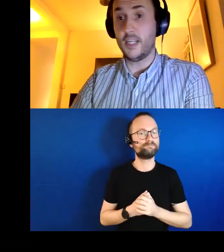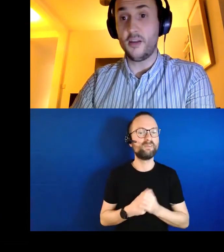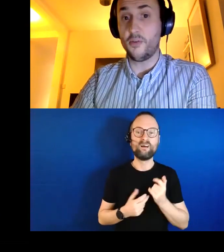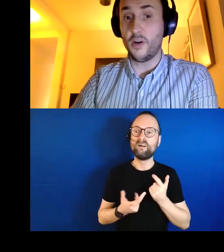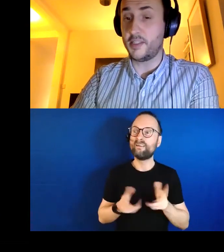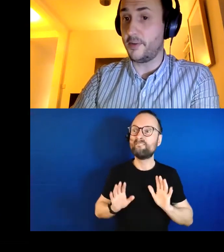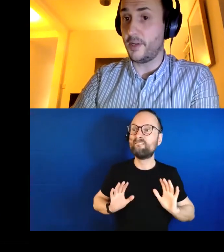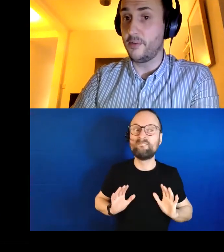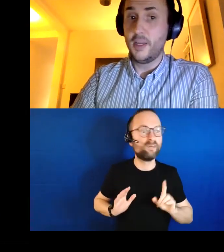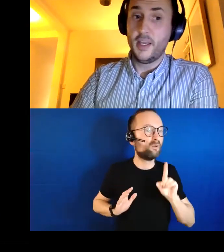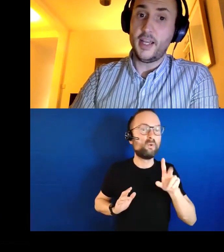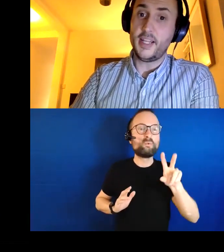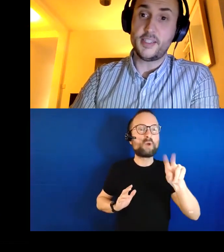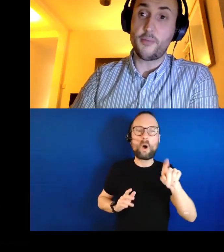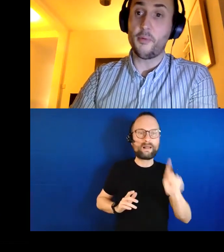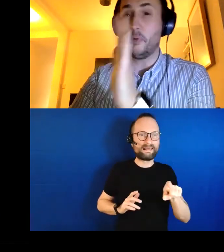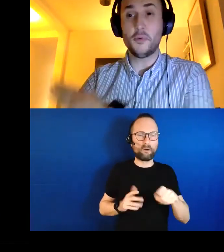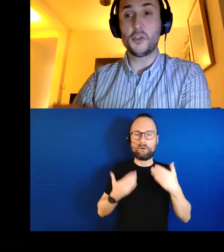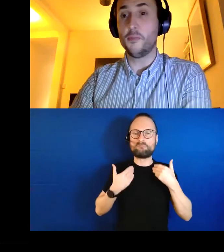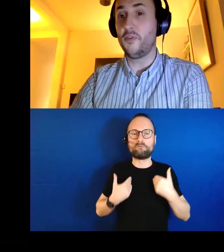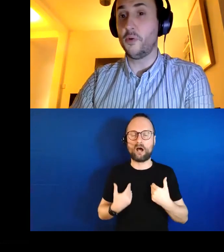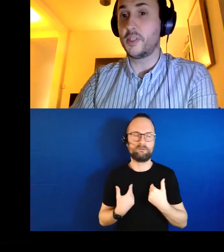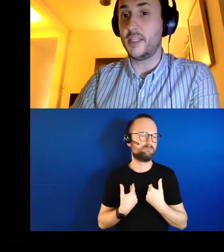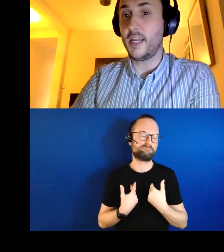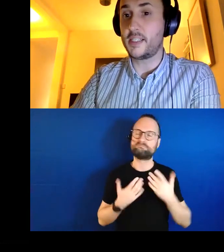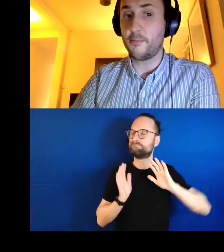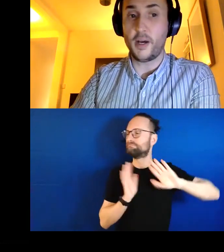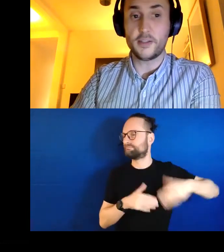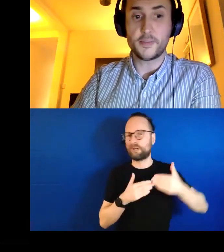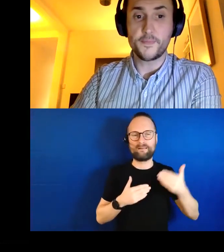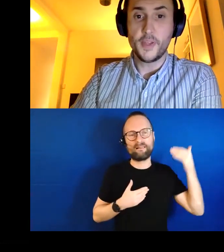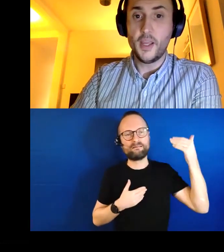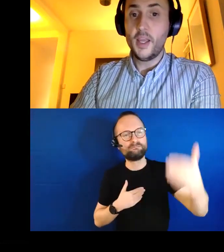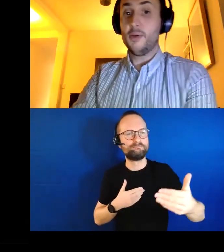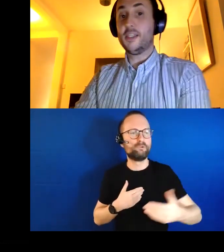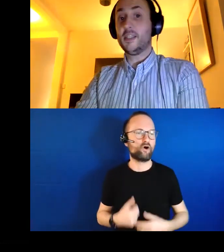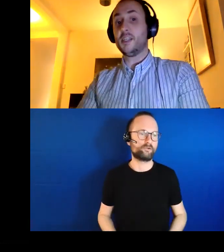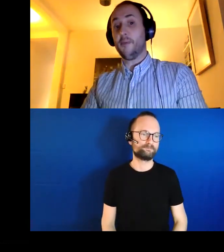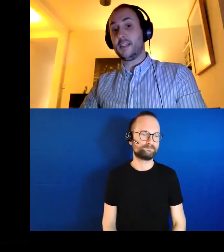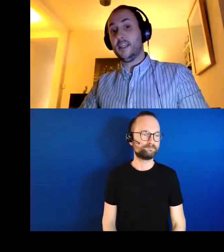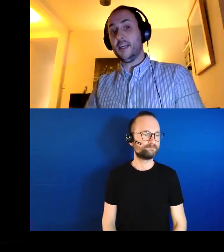If you have them.